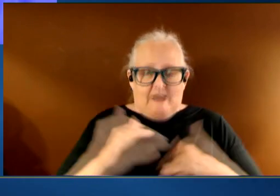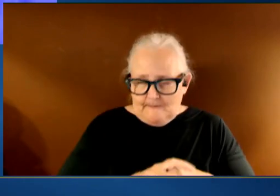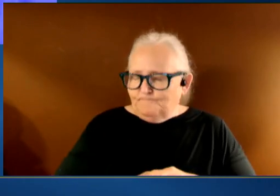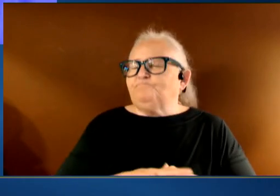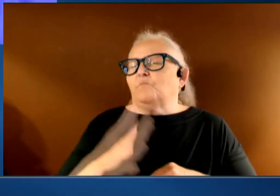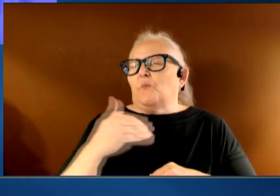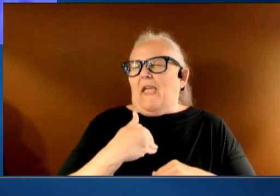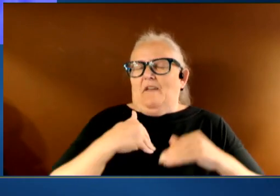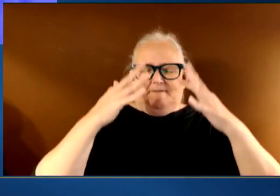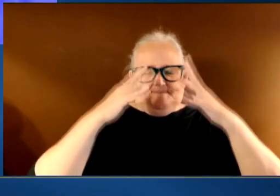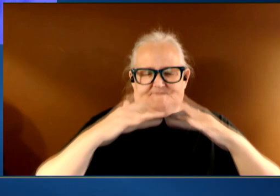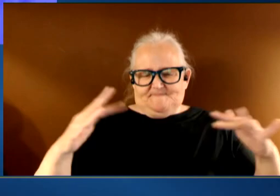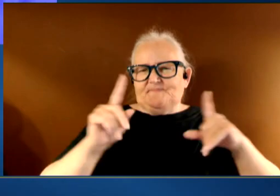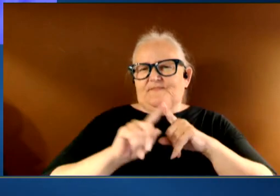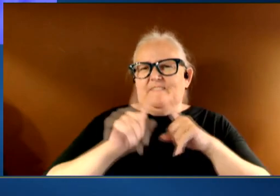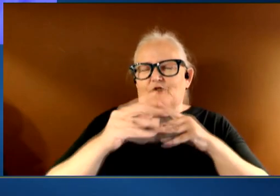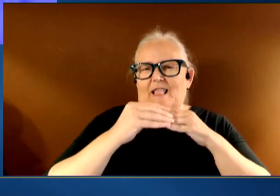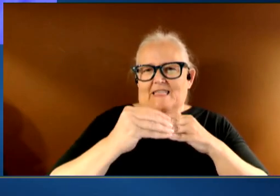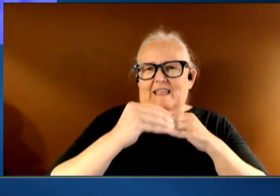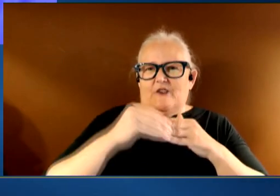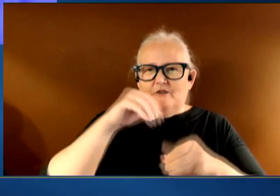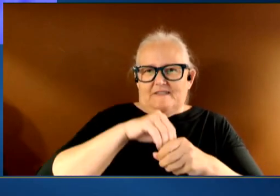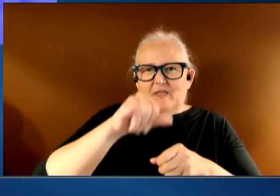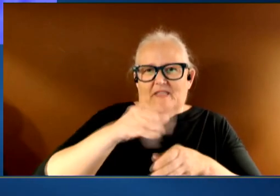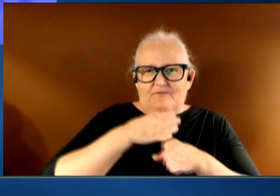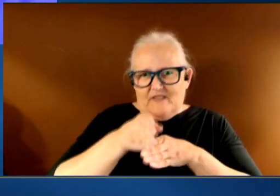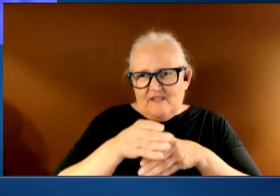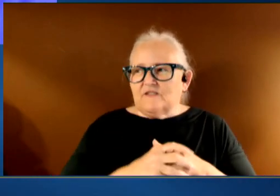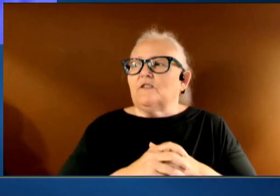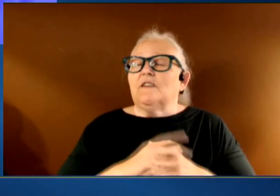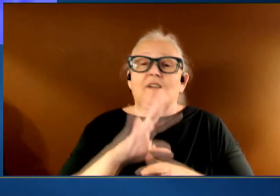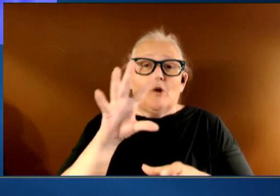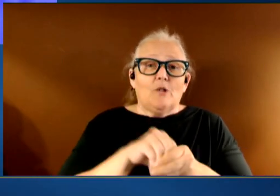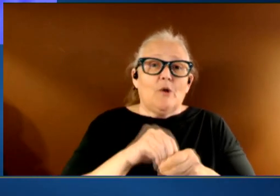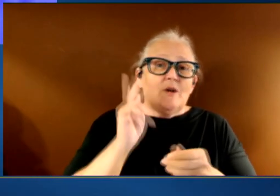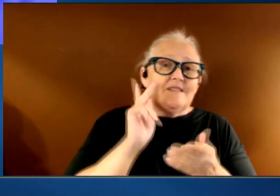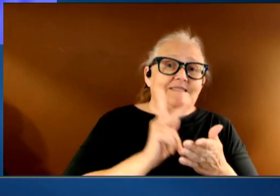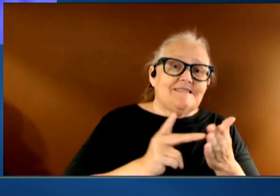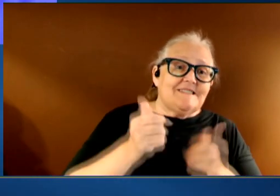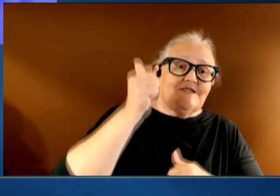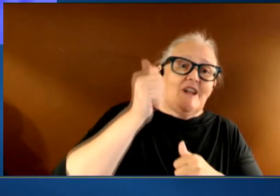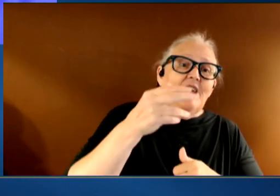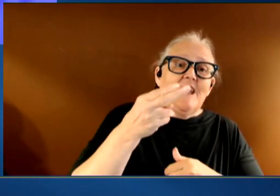leaders in this space, including Secretary Xavier Becerra, a stalwart champion for the